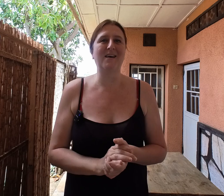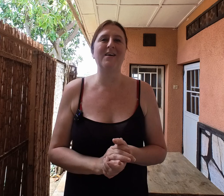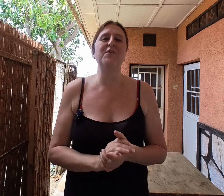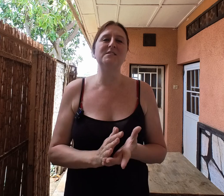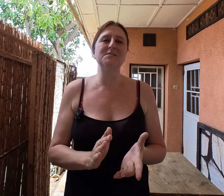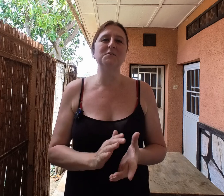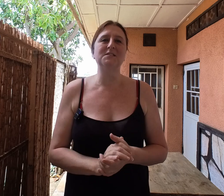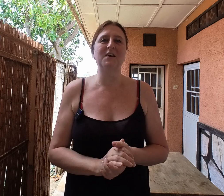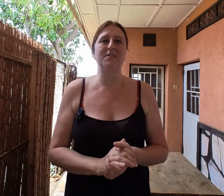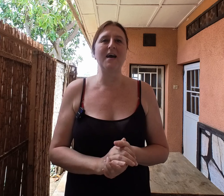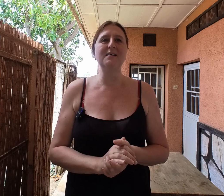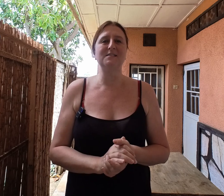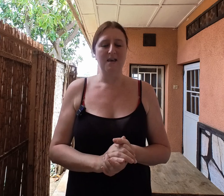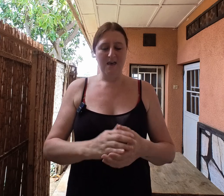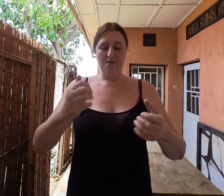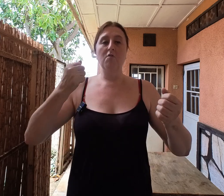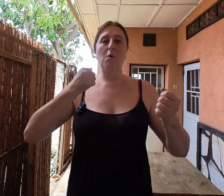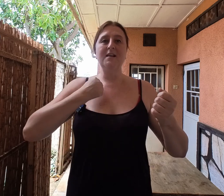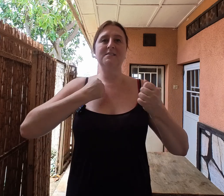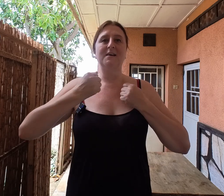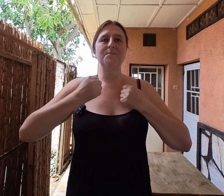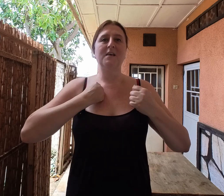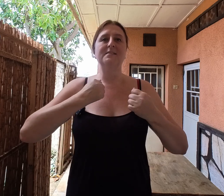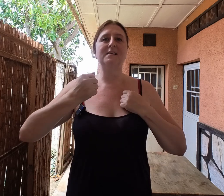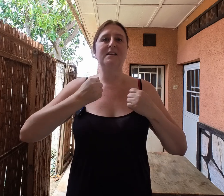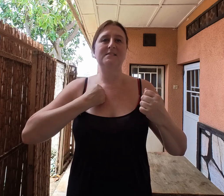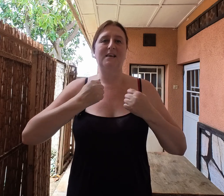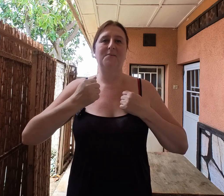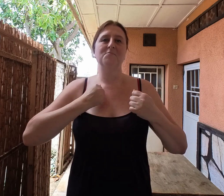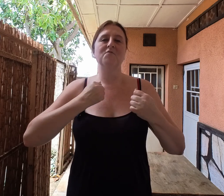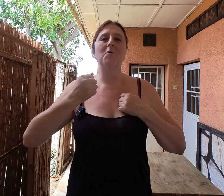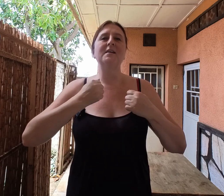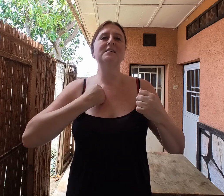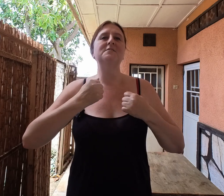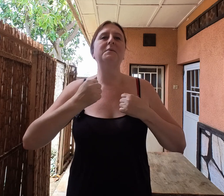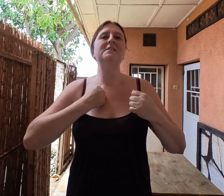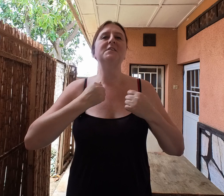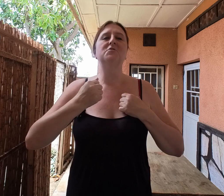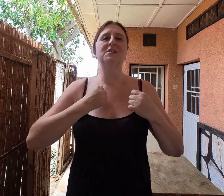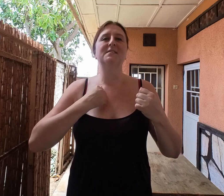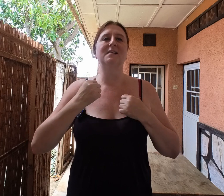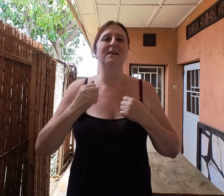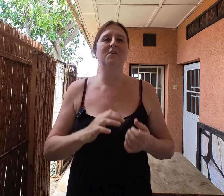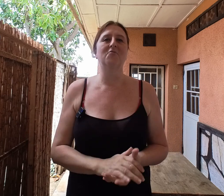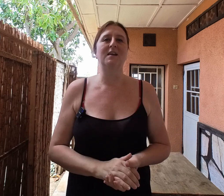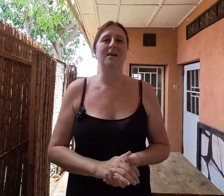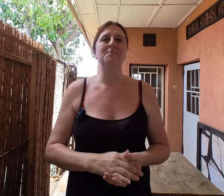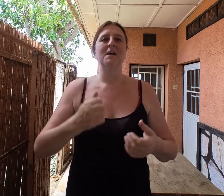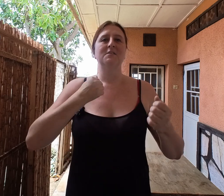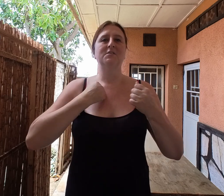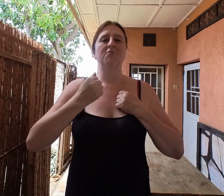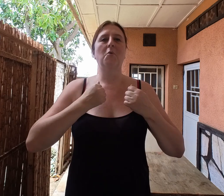So if you just want to know that, Rwanda is easy. Rwanda is beating your chest like a gorilla. So,